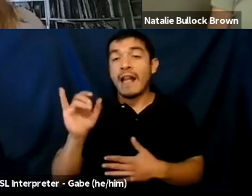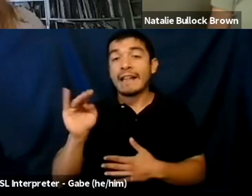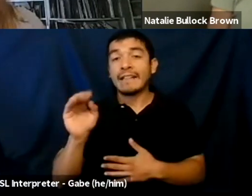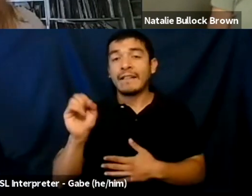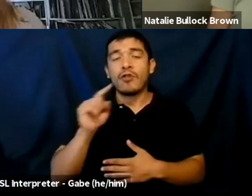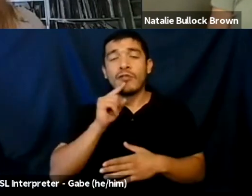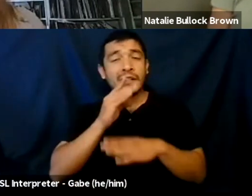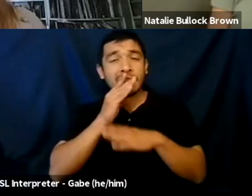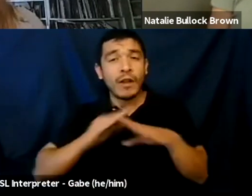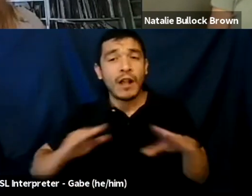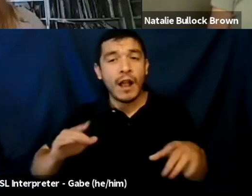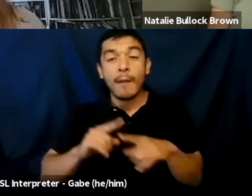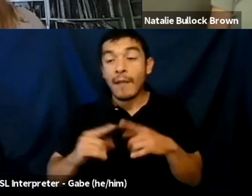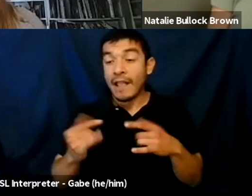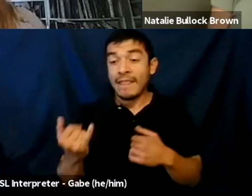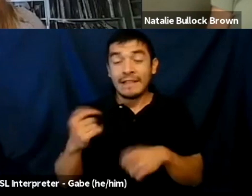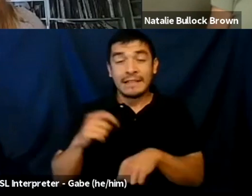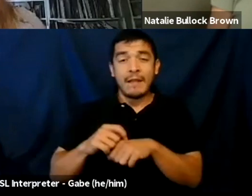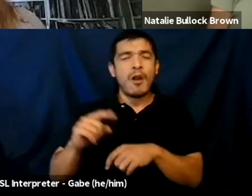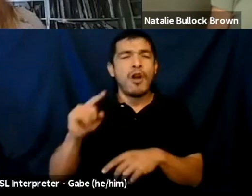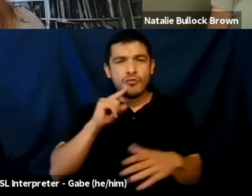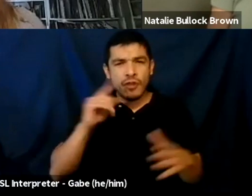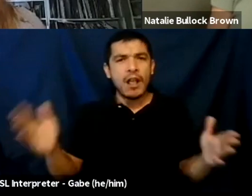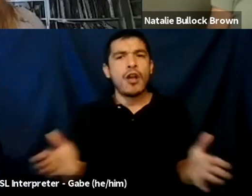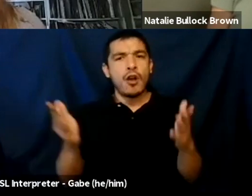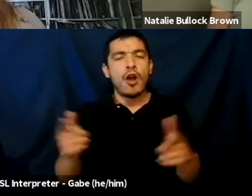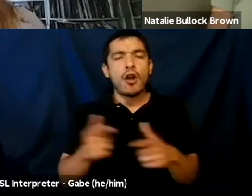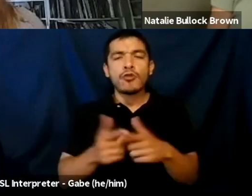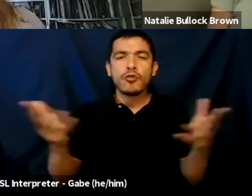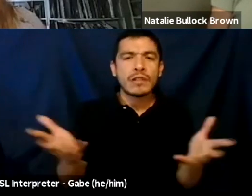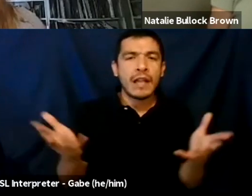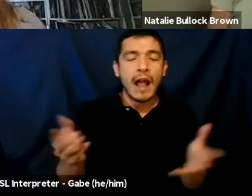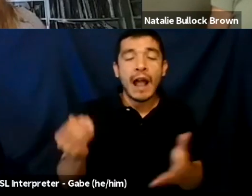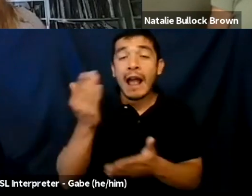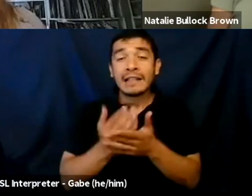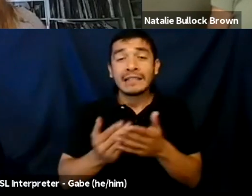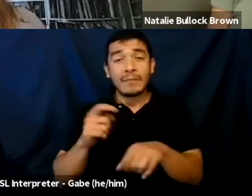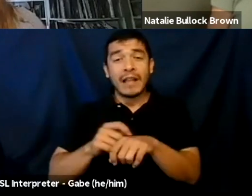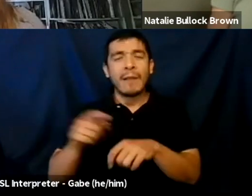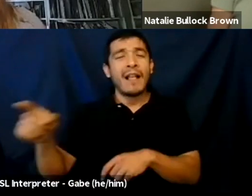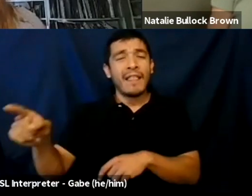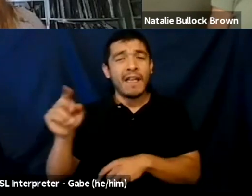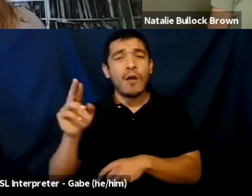to talk to the media and in some cases they were pressured and that was documented by Human Rights Watch,